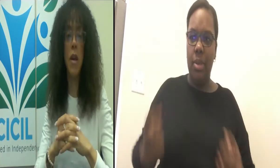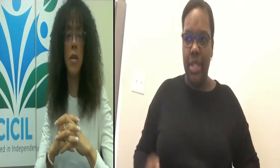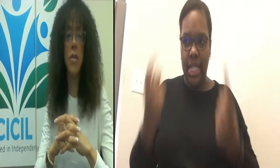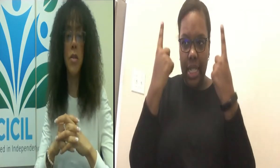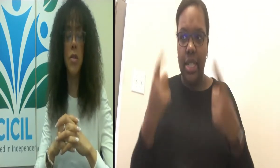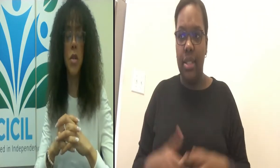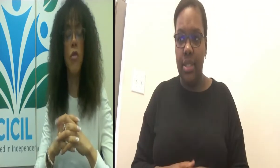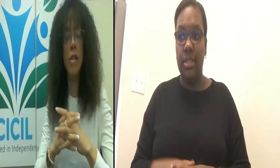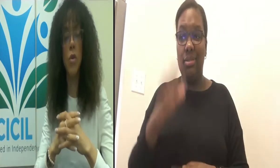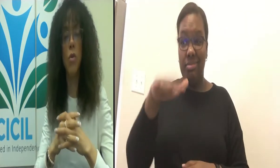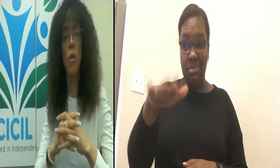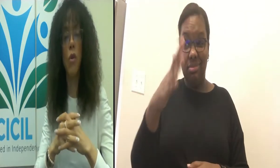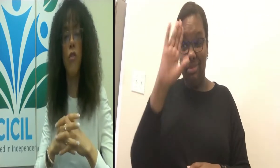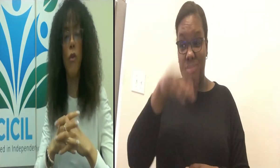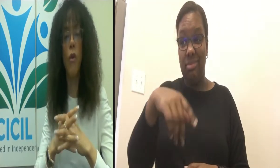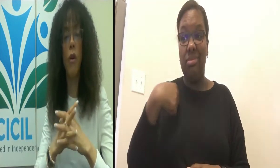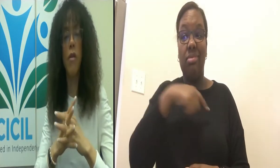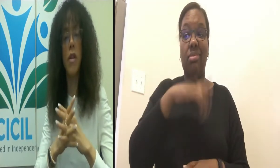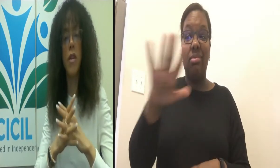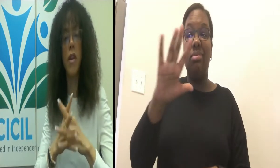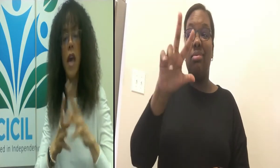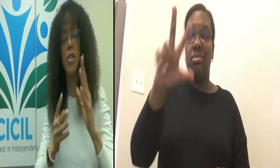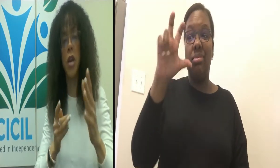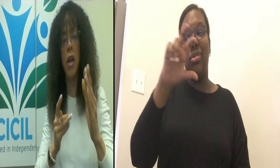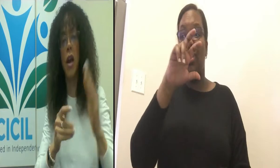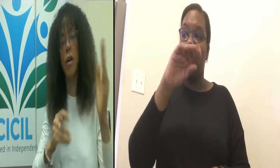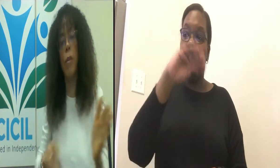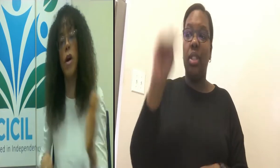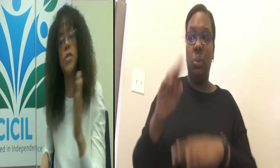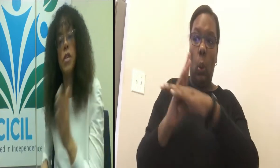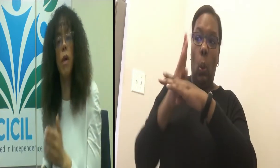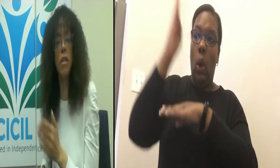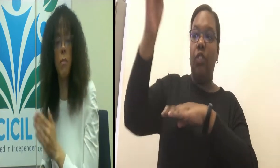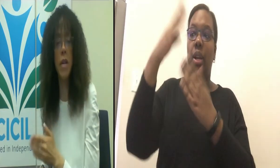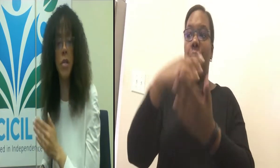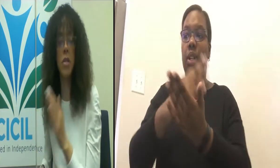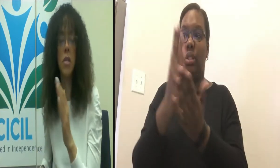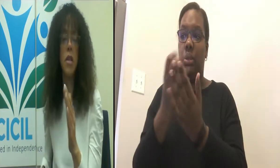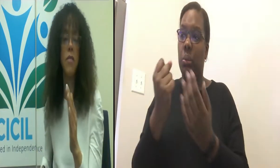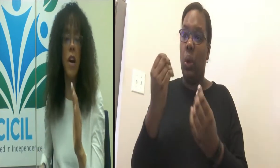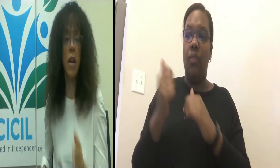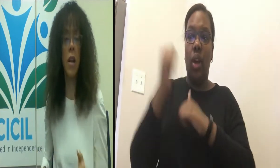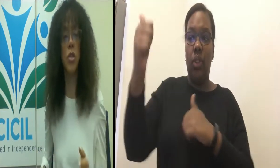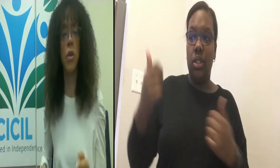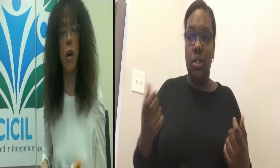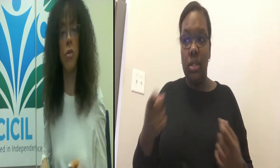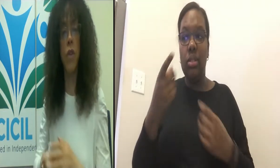what's up with that?" so the profit and loss statement is is a great tool for